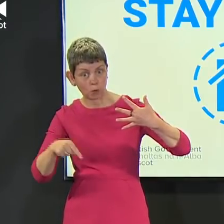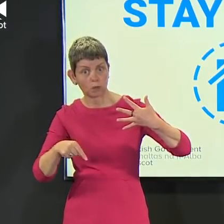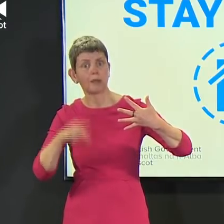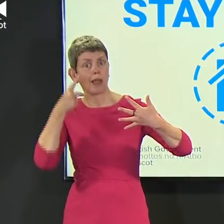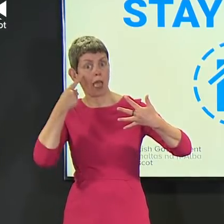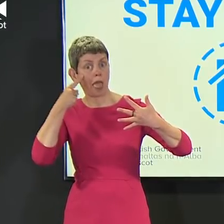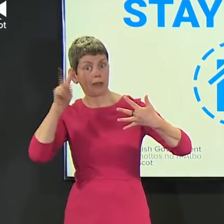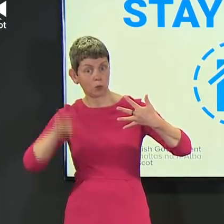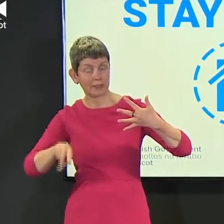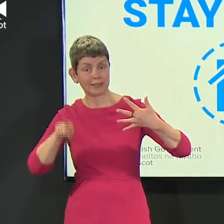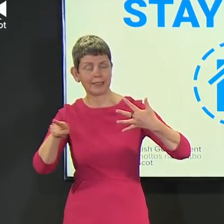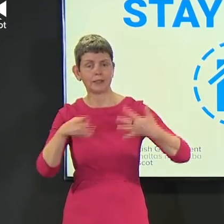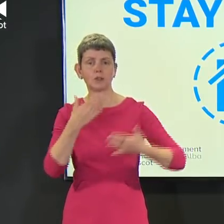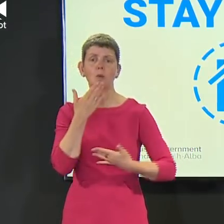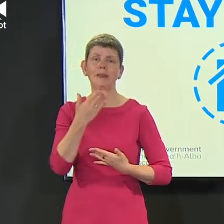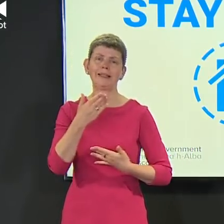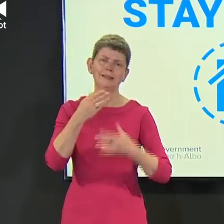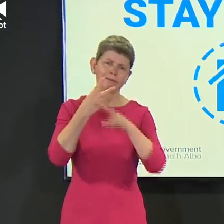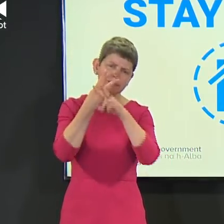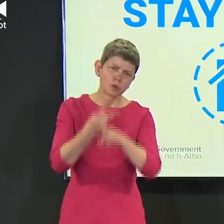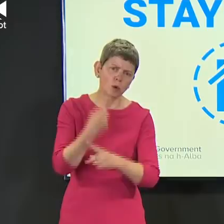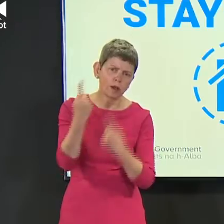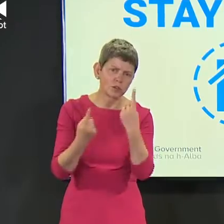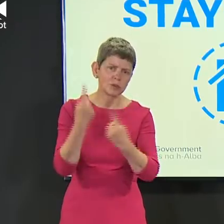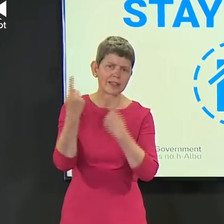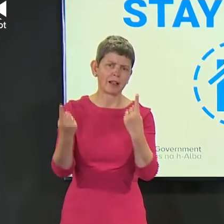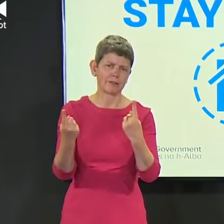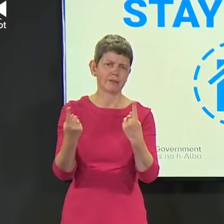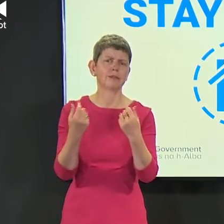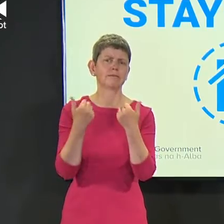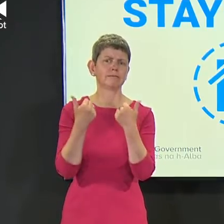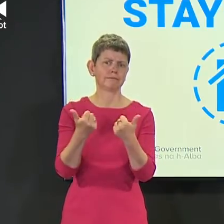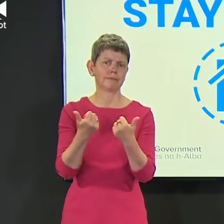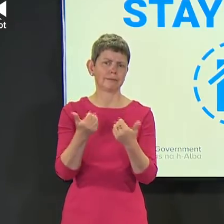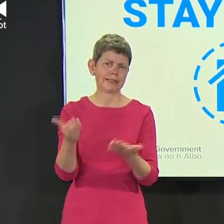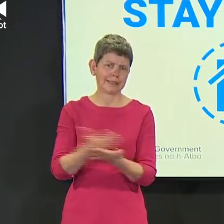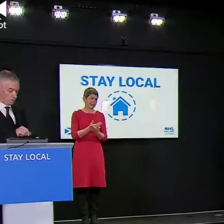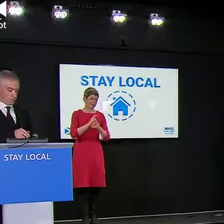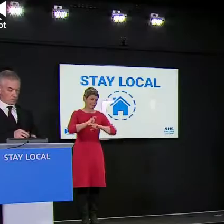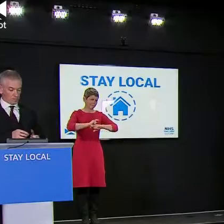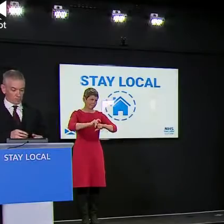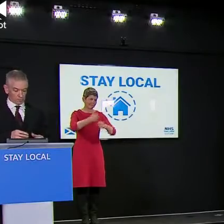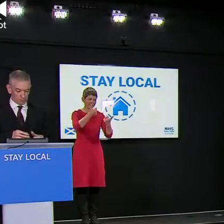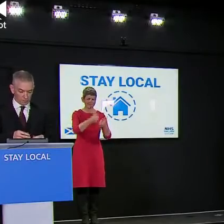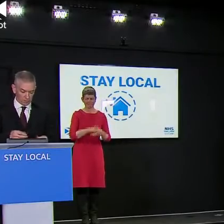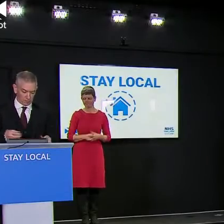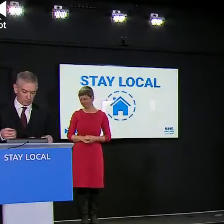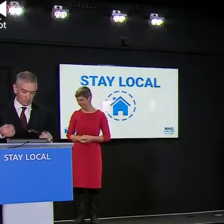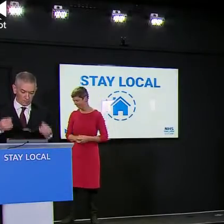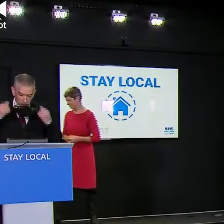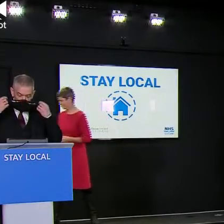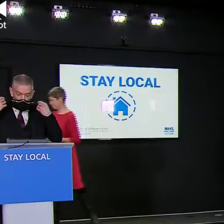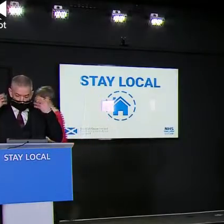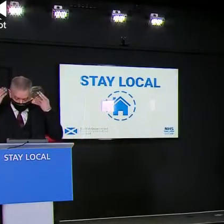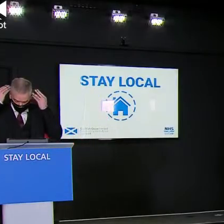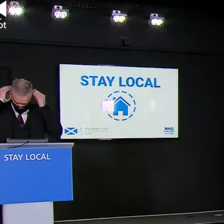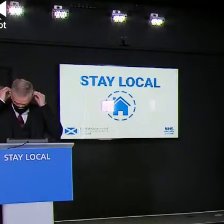for joining us please continue to look after yourself look after each other and stay safe